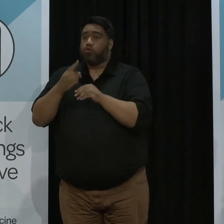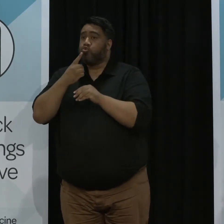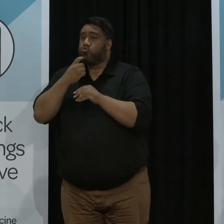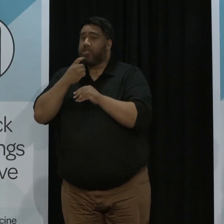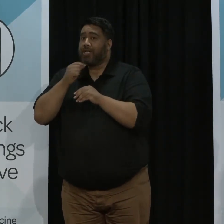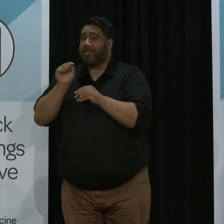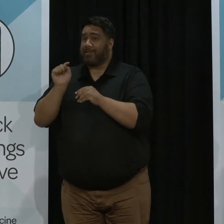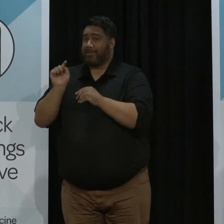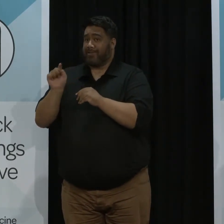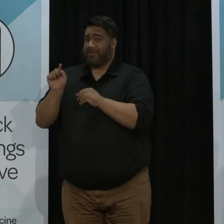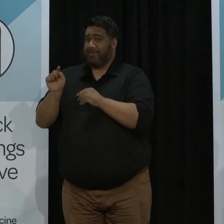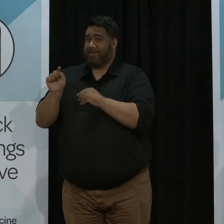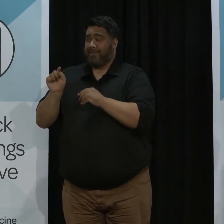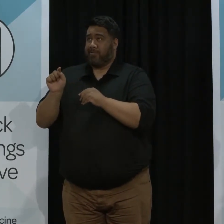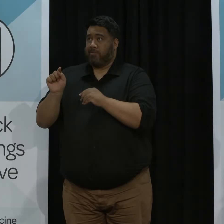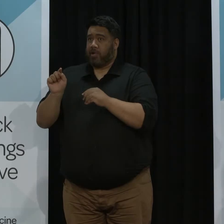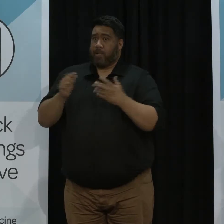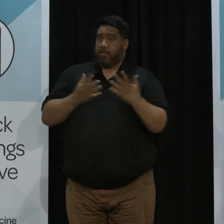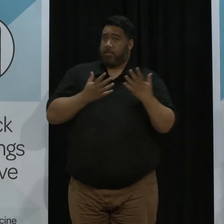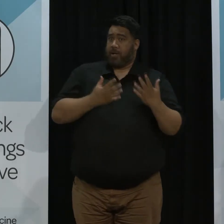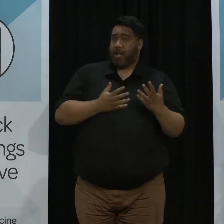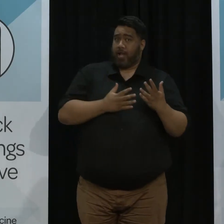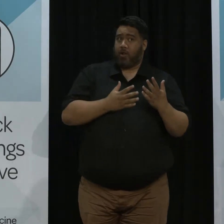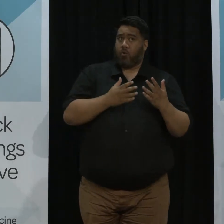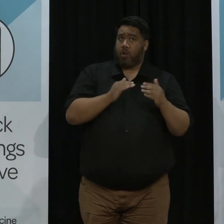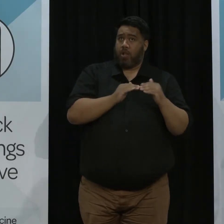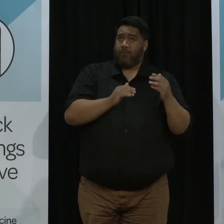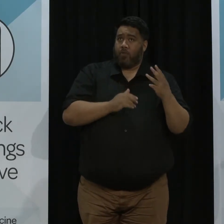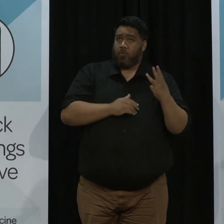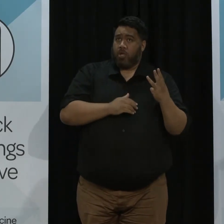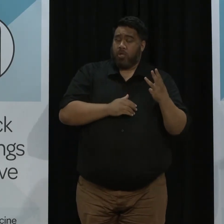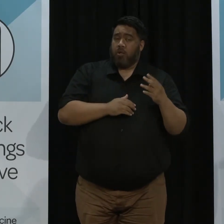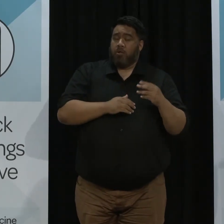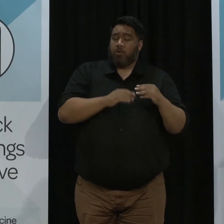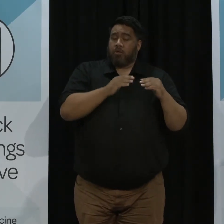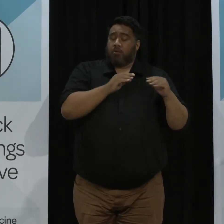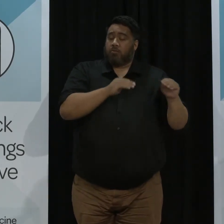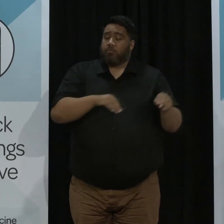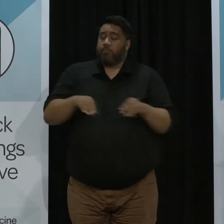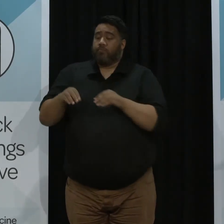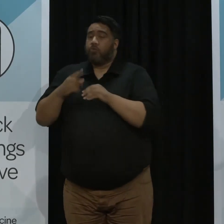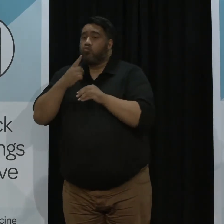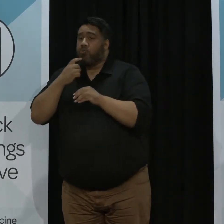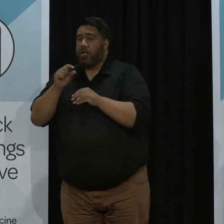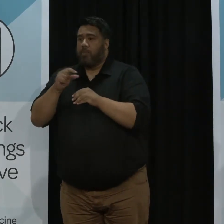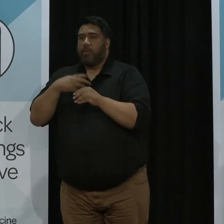interest to go see over the next couple of weeks as auk